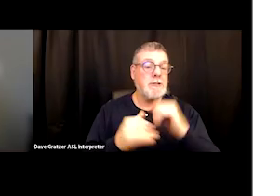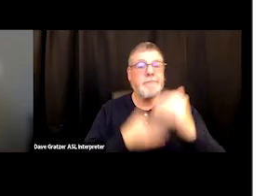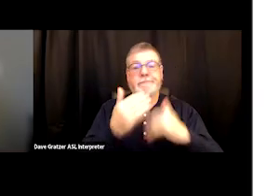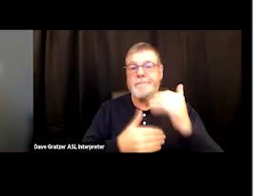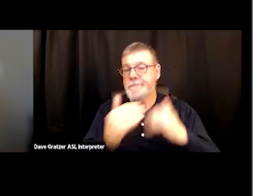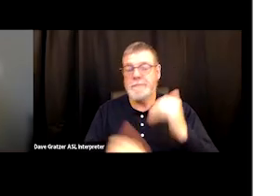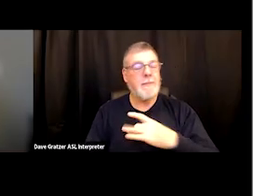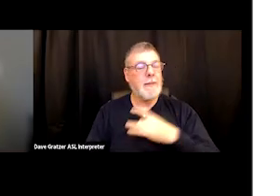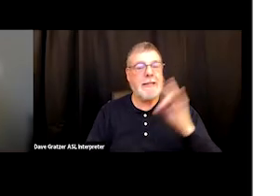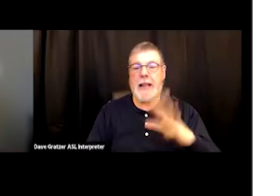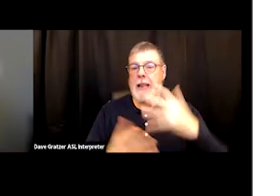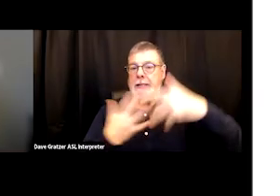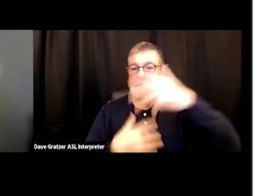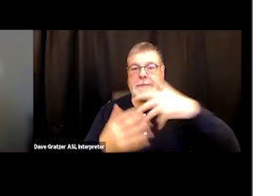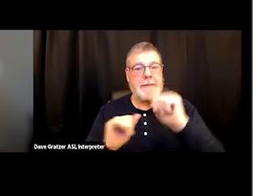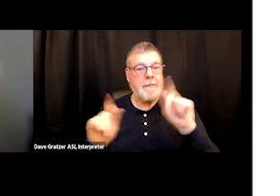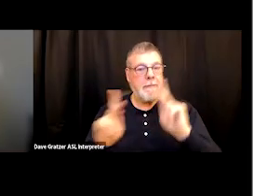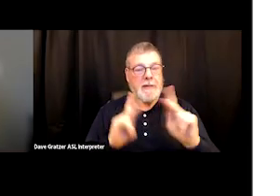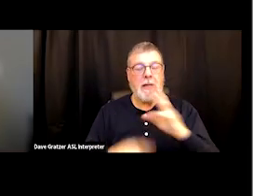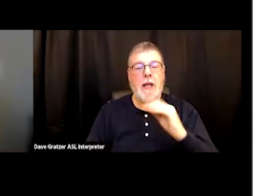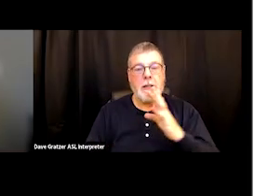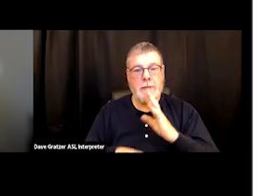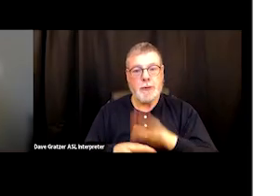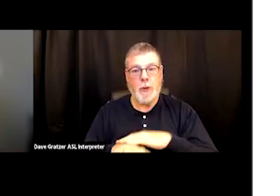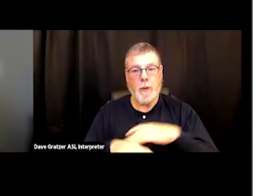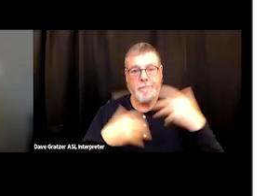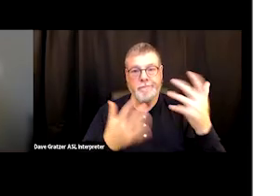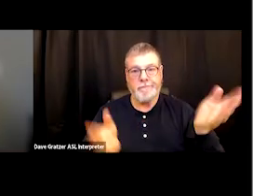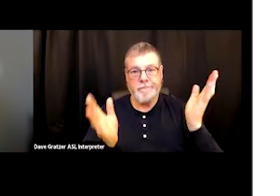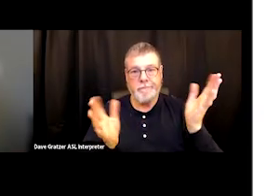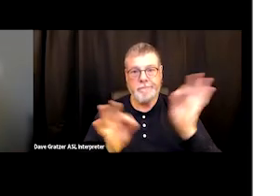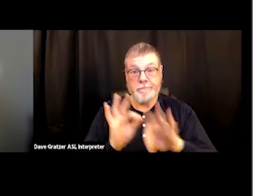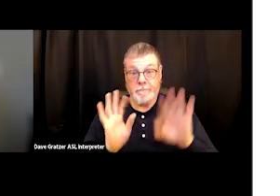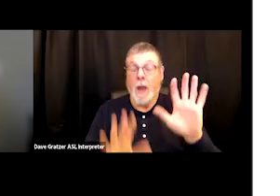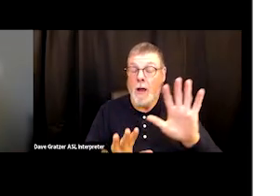He doesn't like to be around people and speak slowly. And so while it does describe